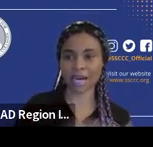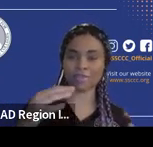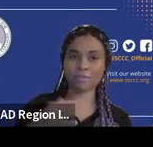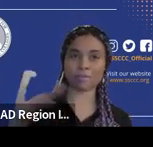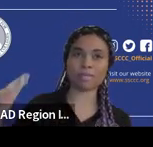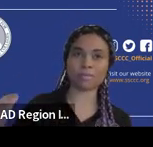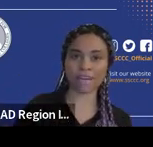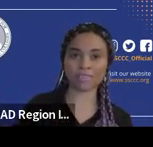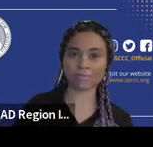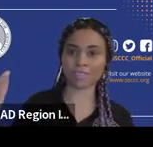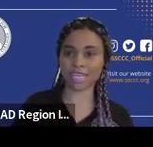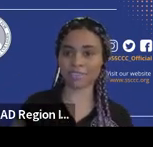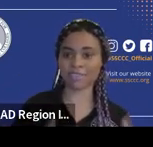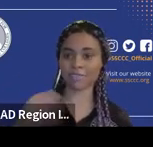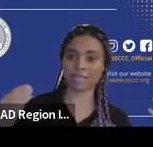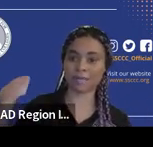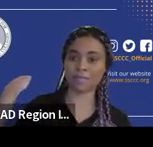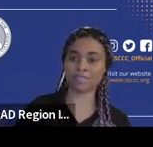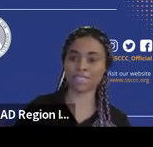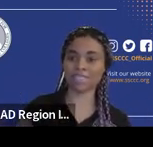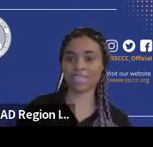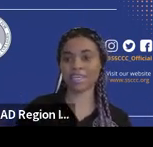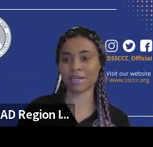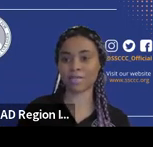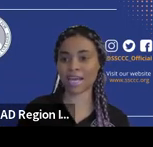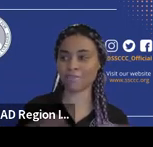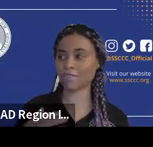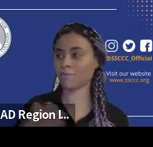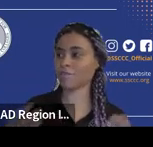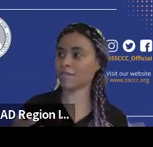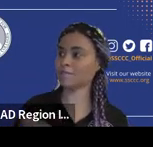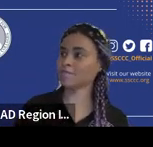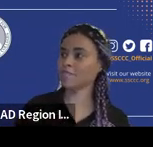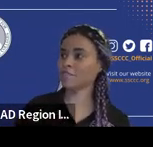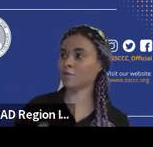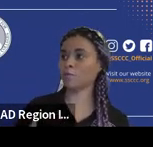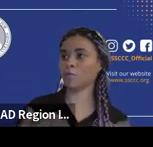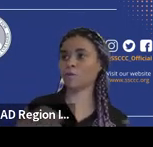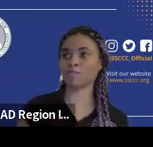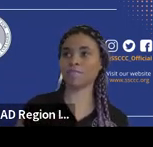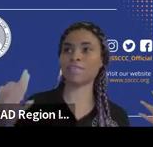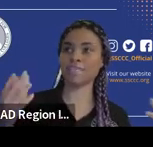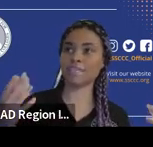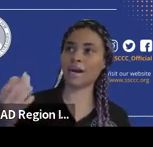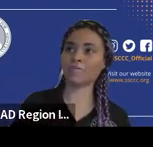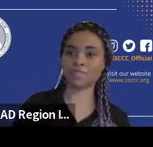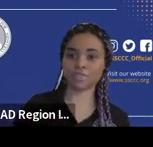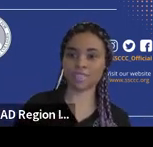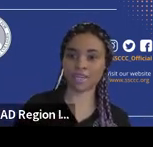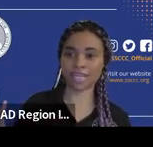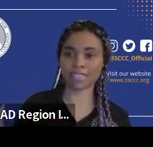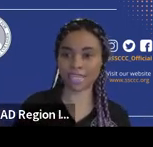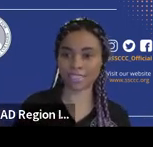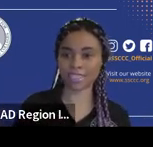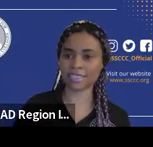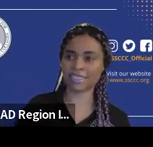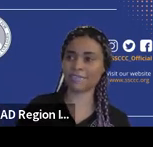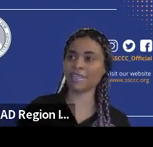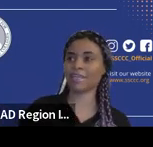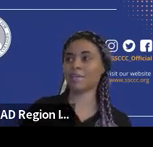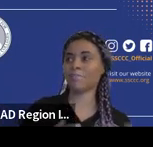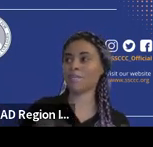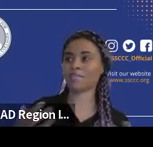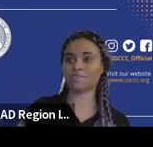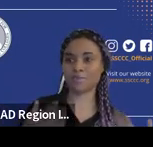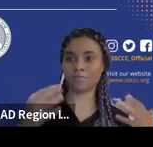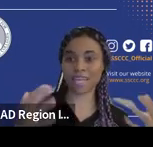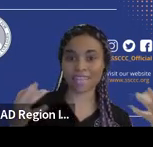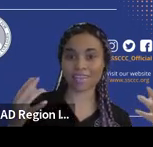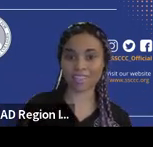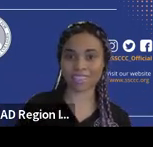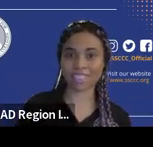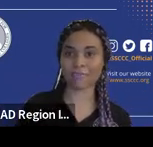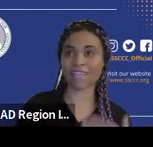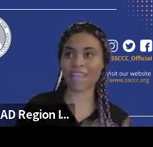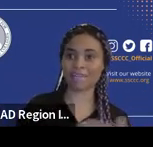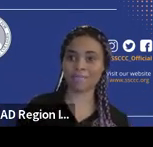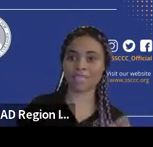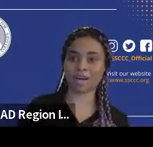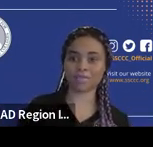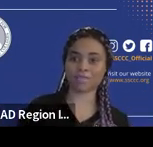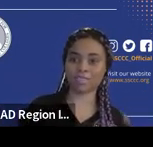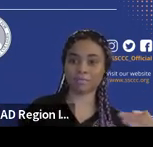But different people have different standards, different abilities, and have different, you know, goals in a obstacles in their education, and just even being a student, being at the college itself like that, can be an obstacle.